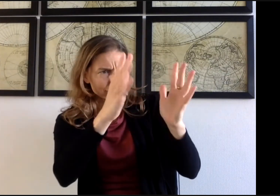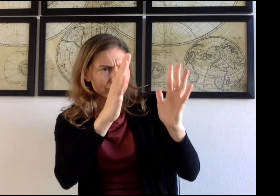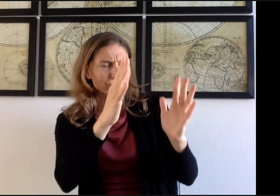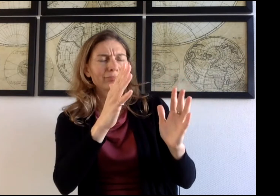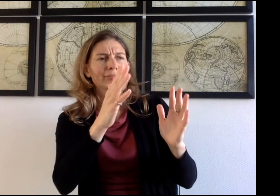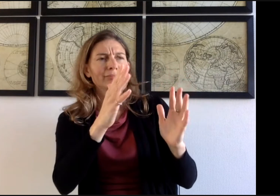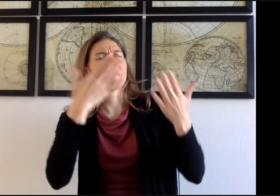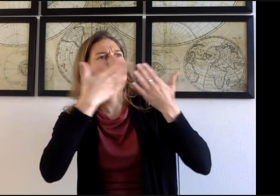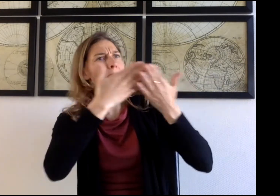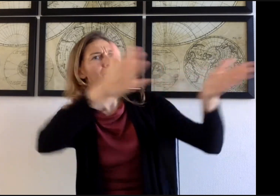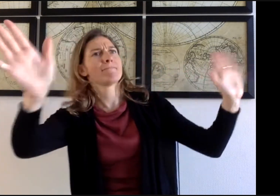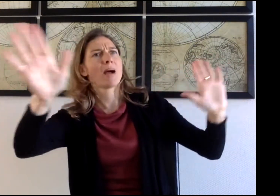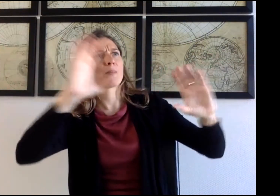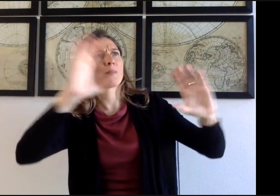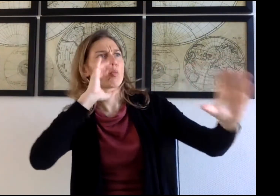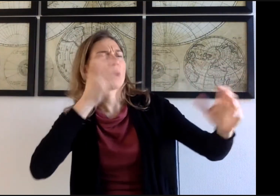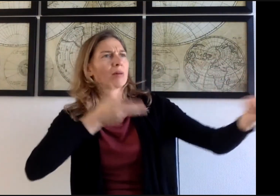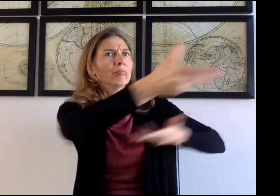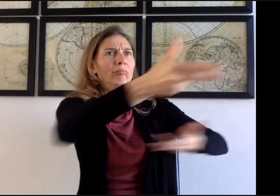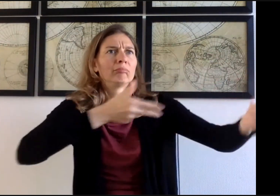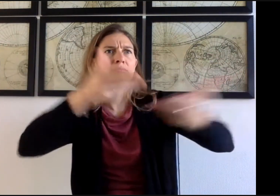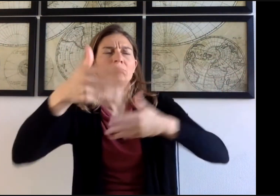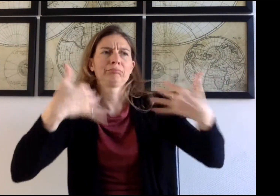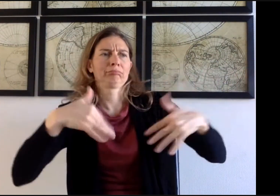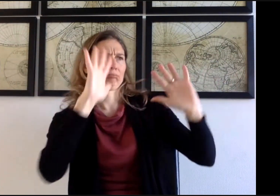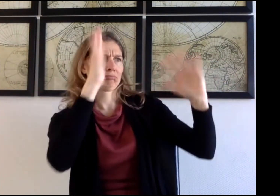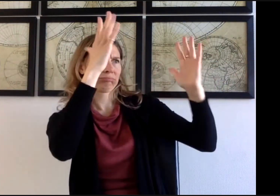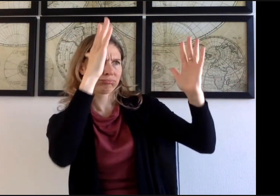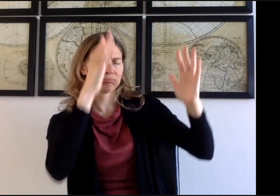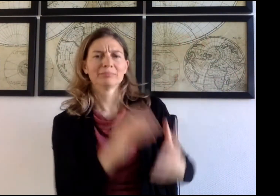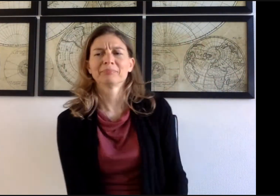Before this I wanted to compliment, in terms of housekeeping,